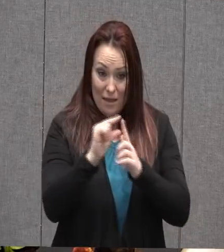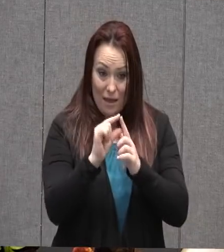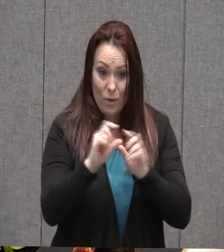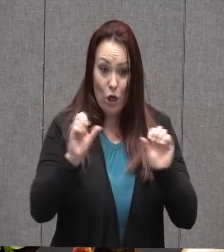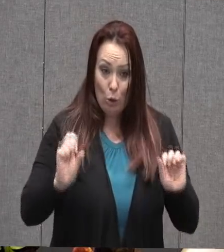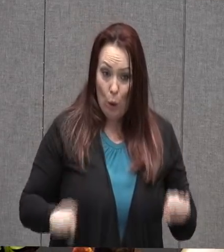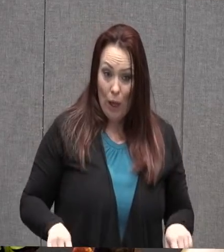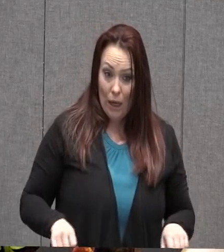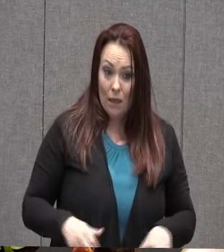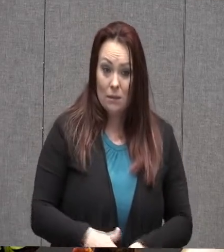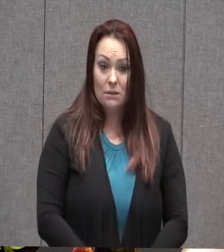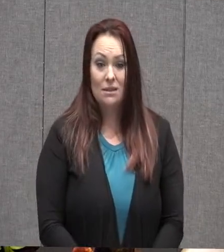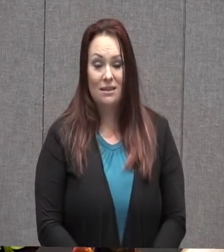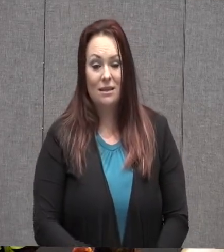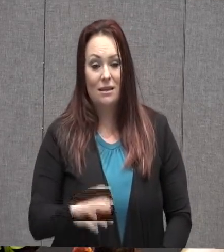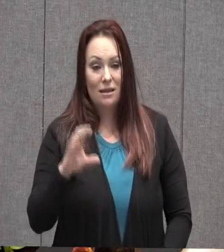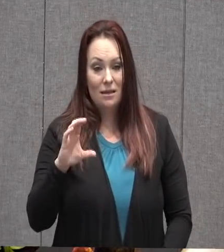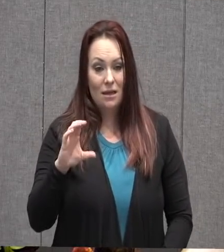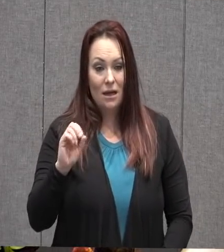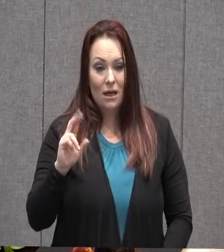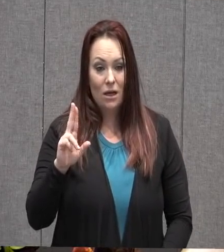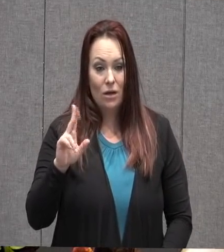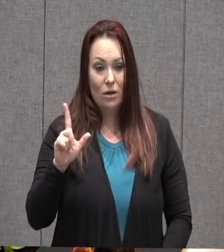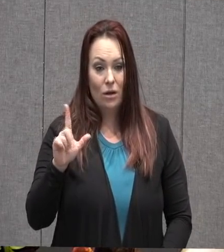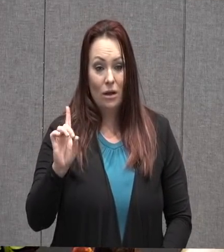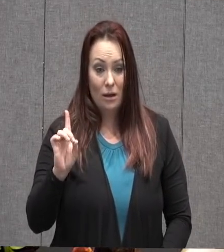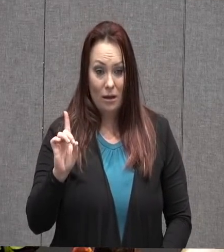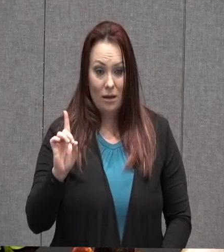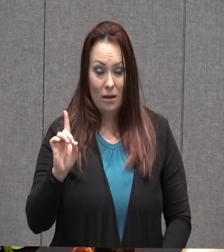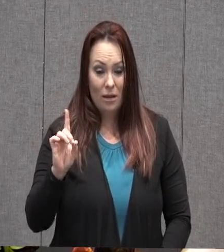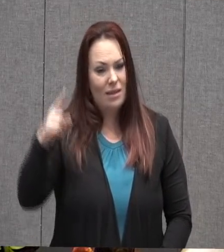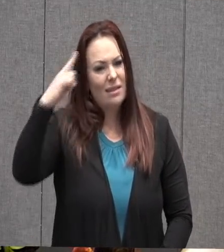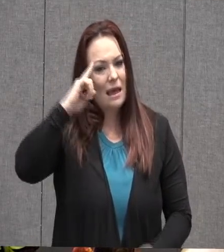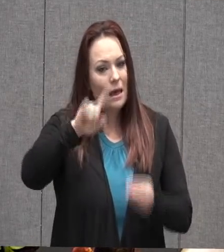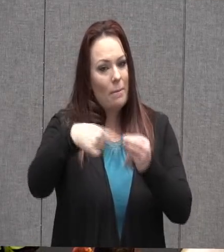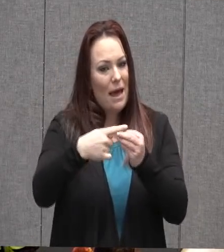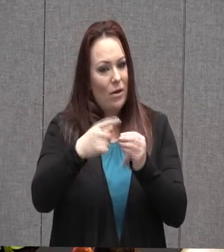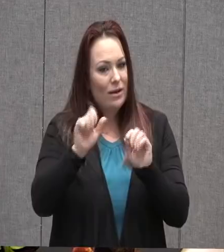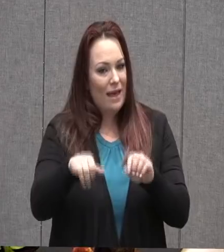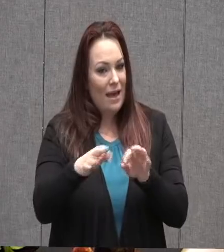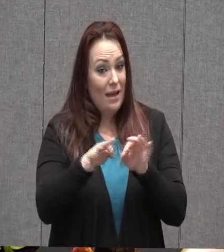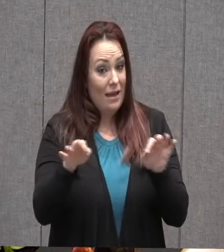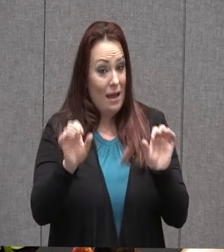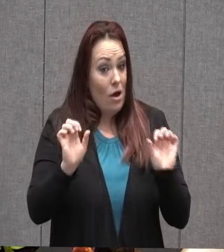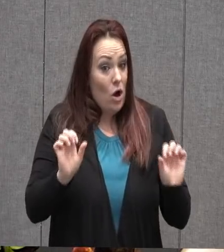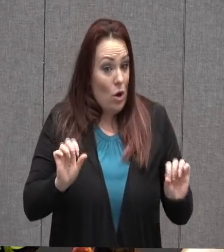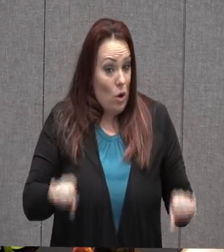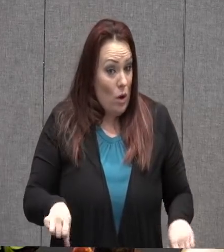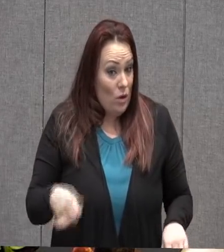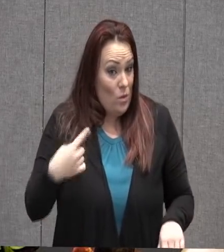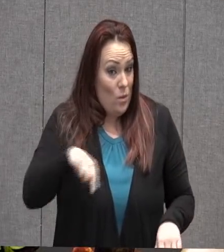Good, think about how to use that in a sentence. Like, could we play a game today?